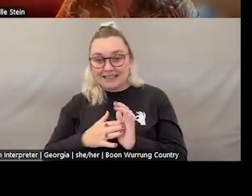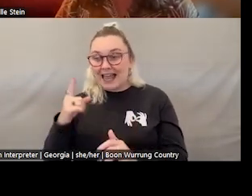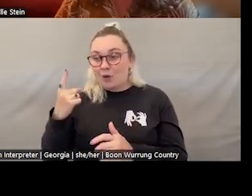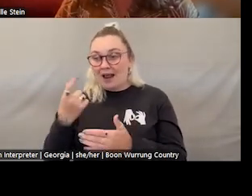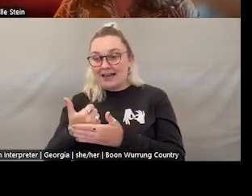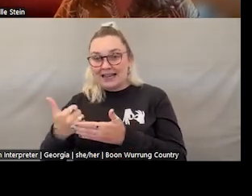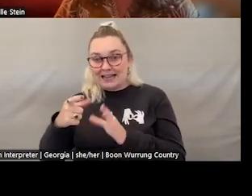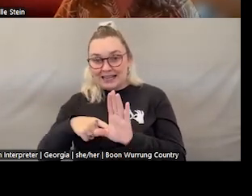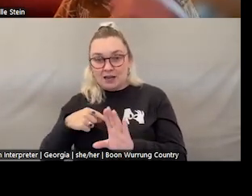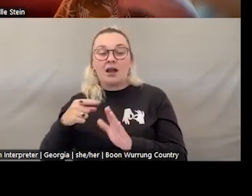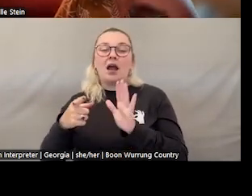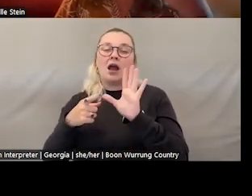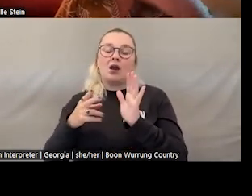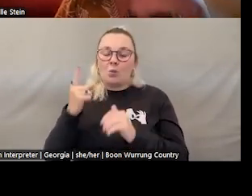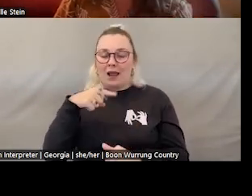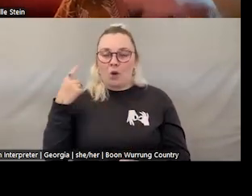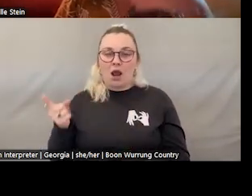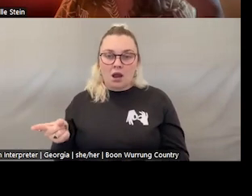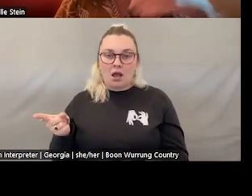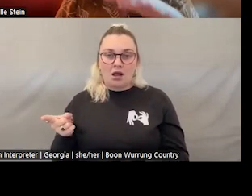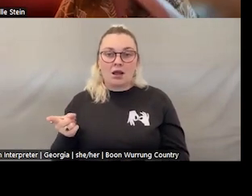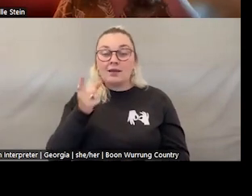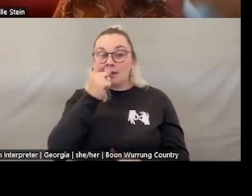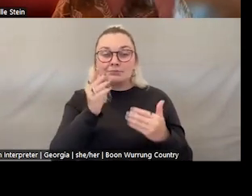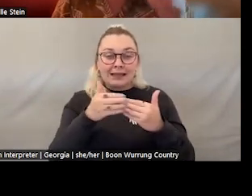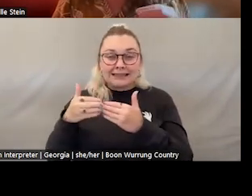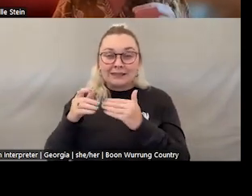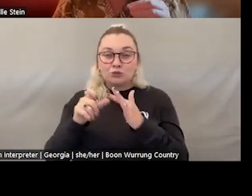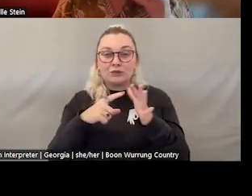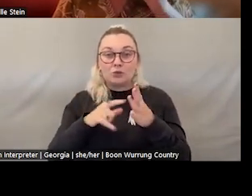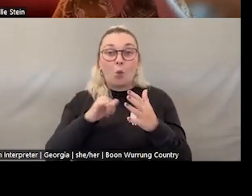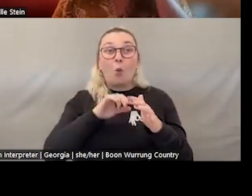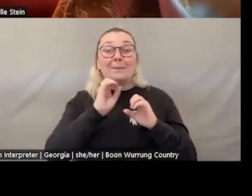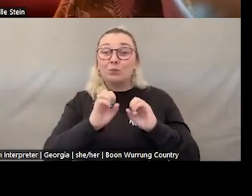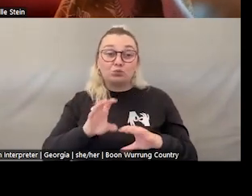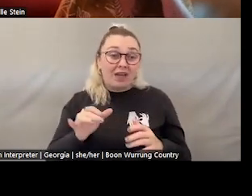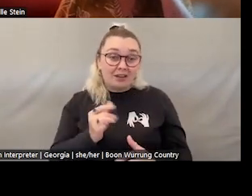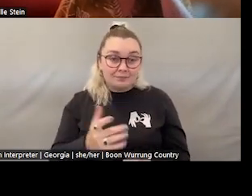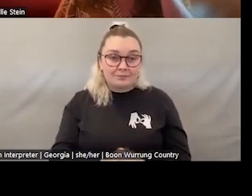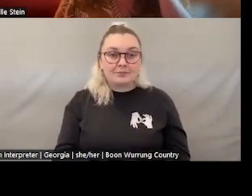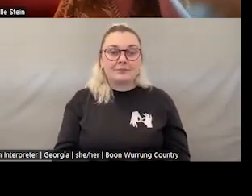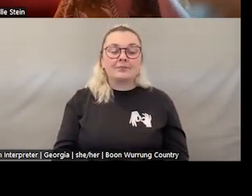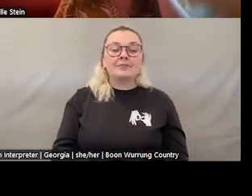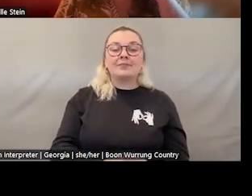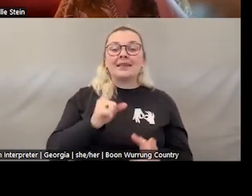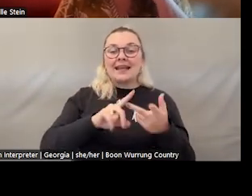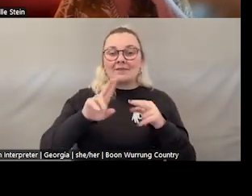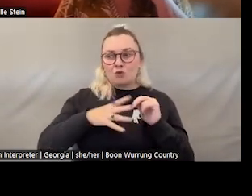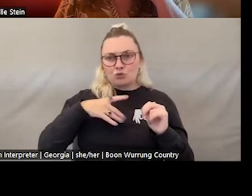hour. So maintaining or inputting data. If you want to consider updating,